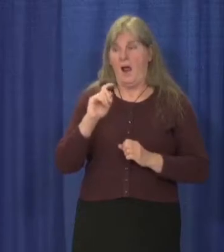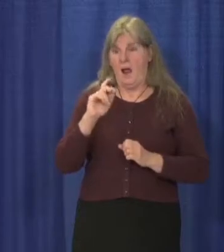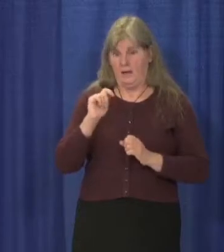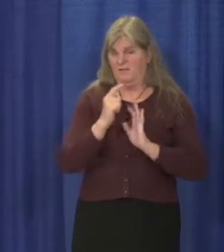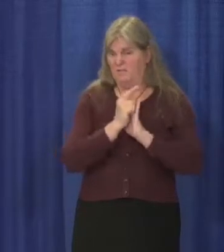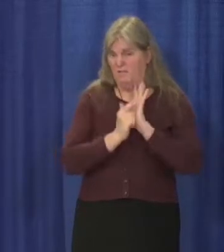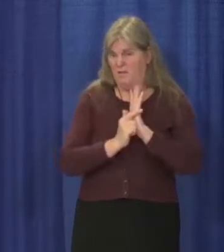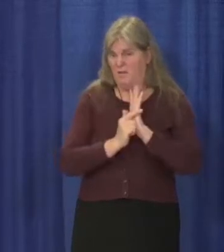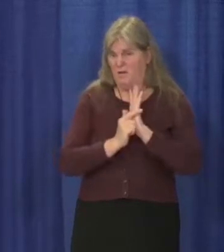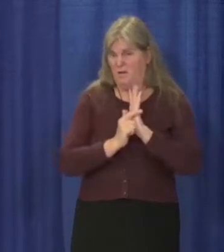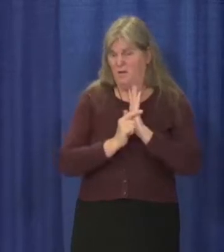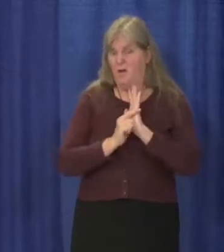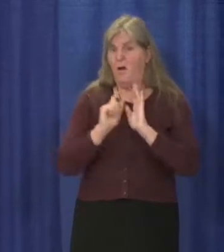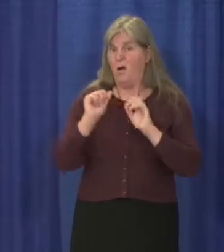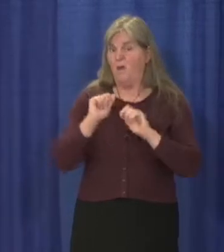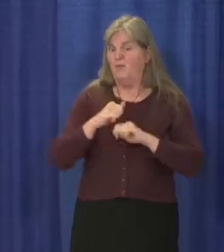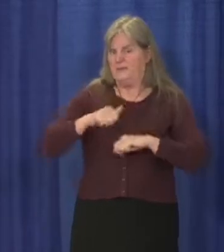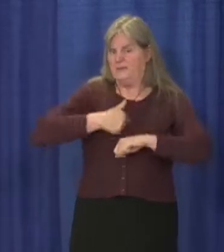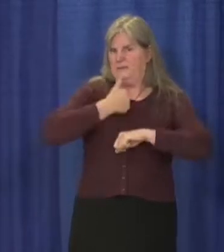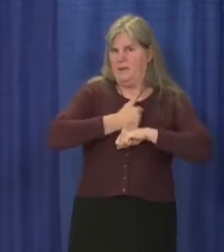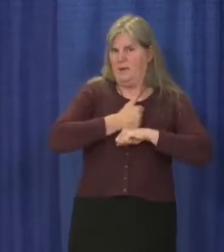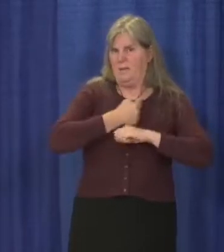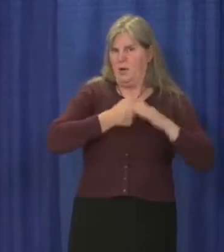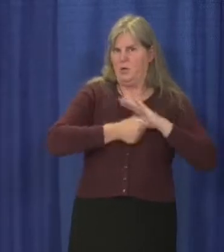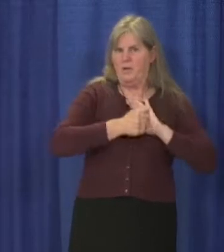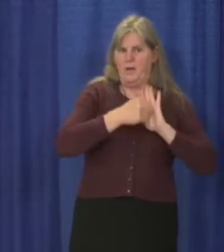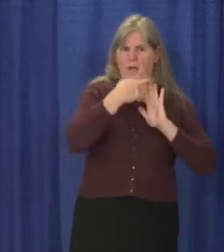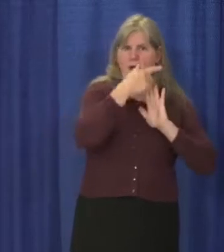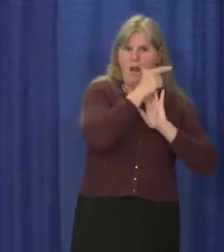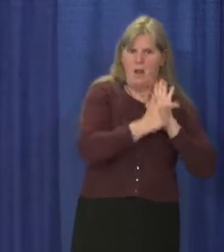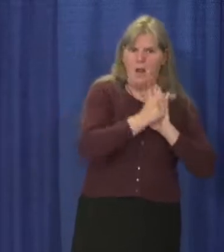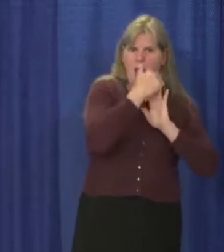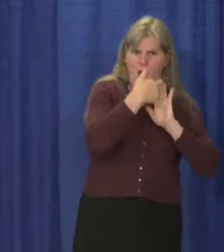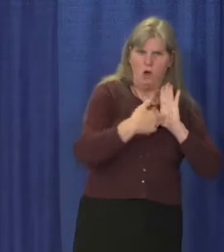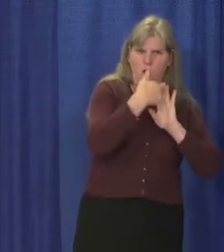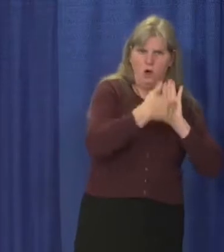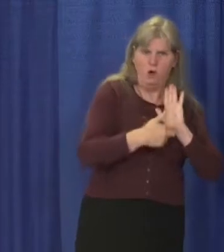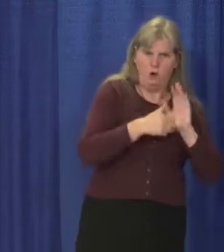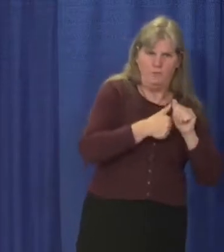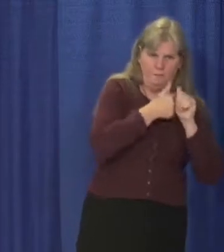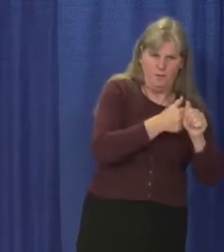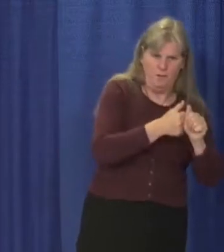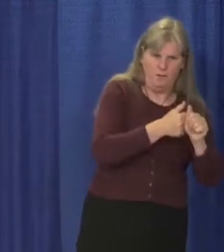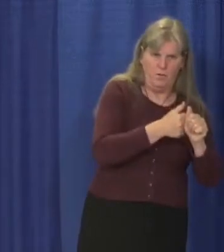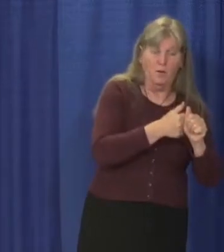restrictions will be lifted. As far as how we move forward as